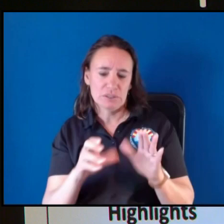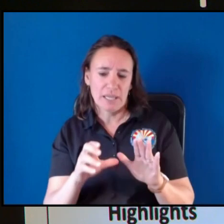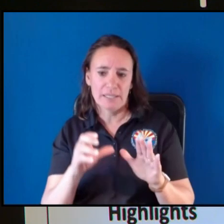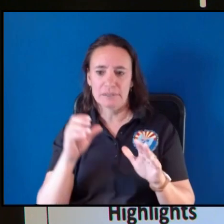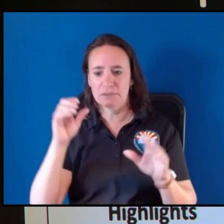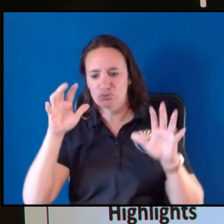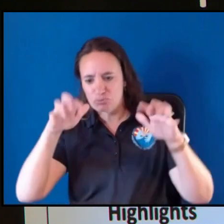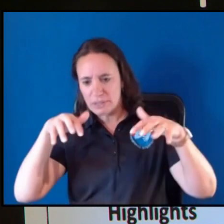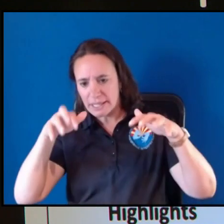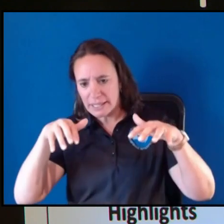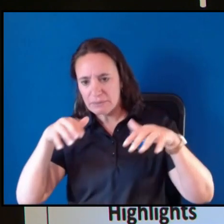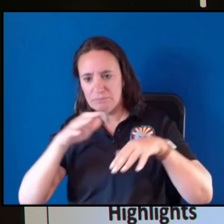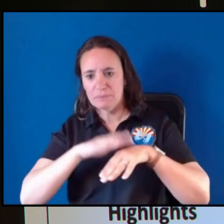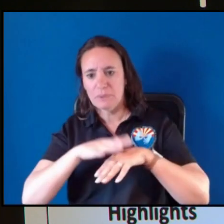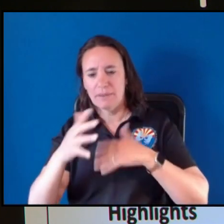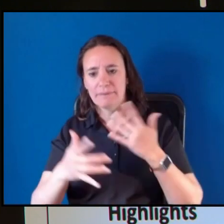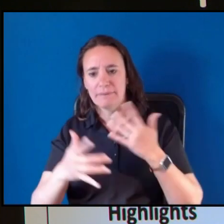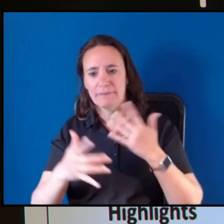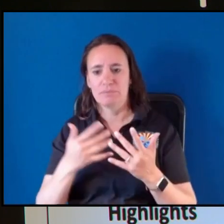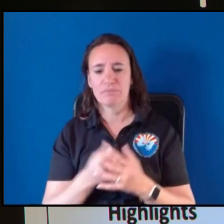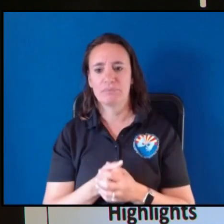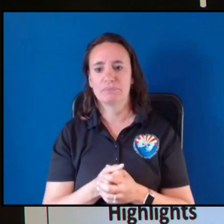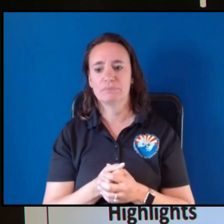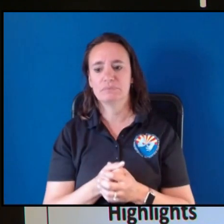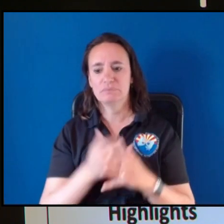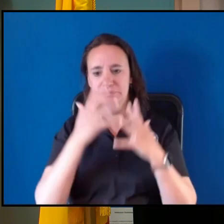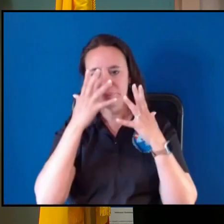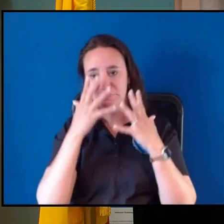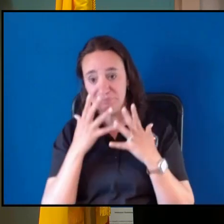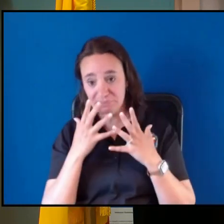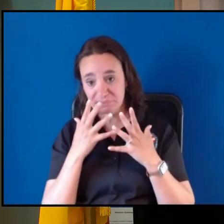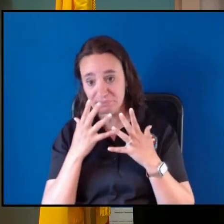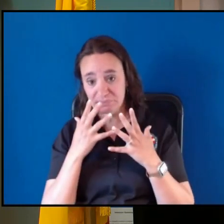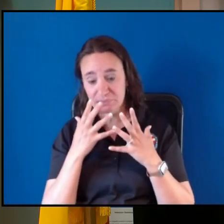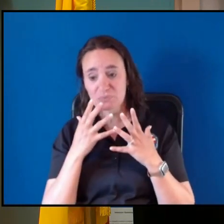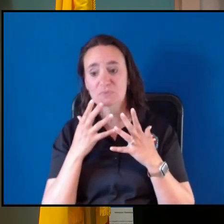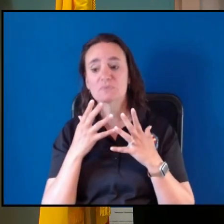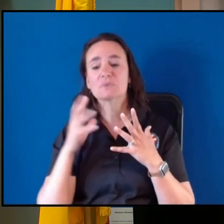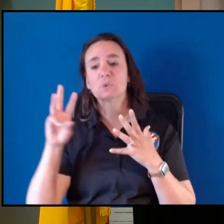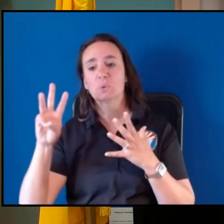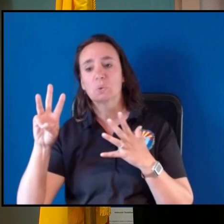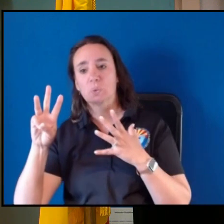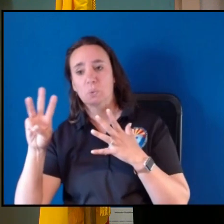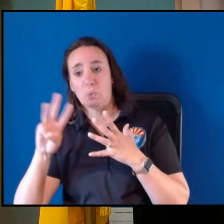days, unfortunately west winds kick back in the west wind this